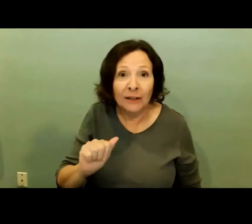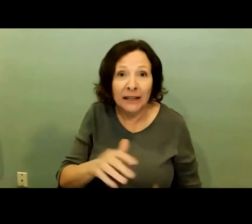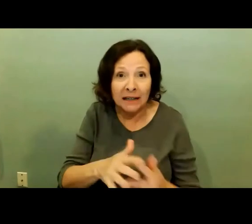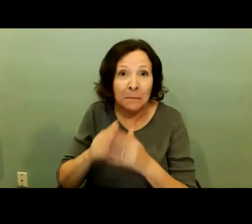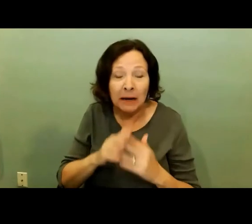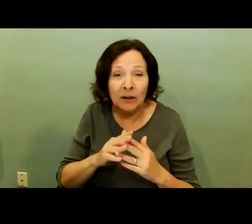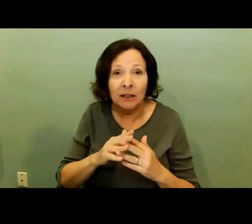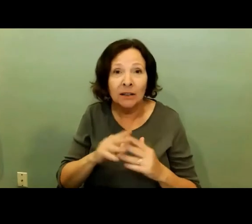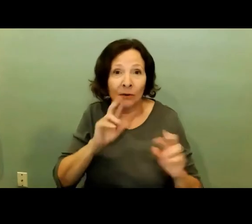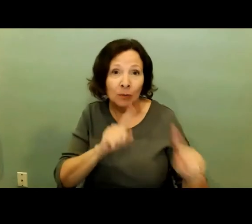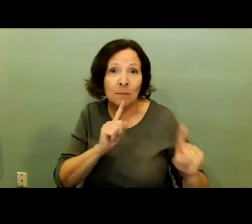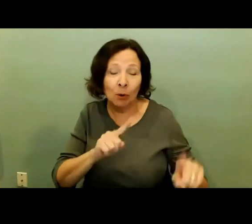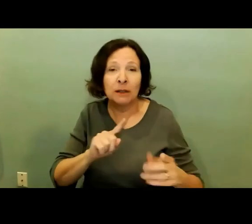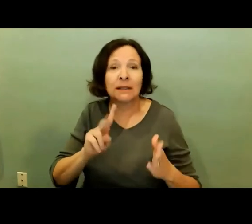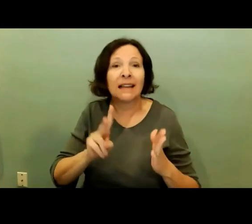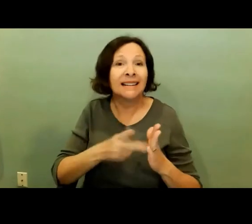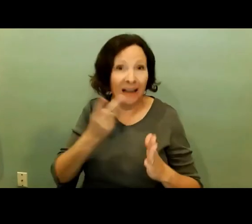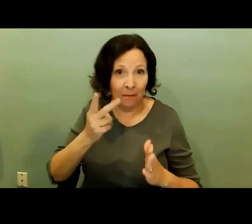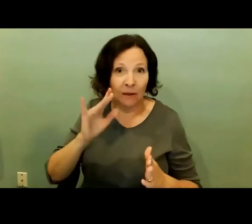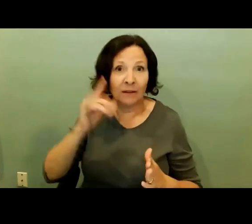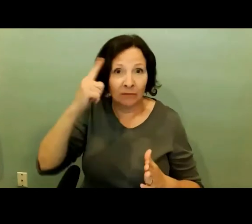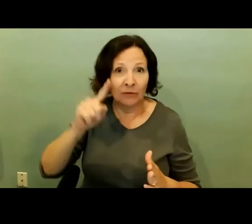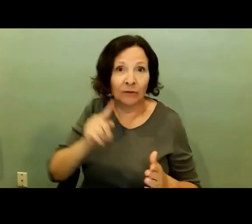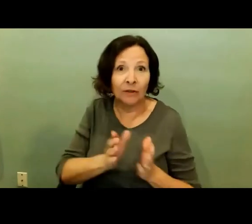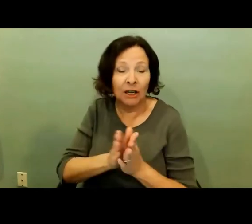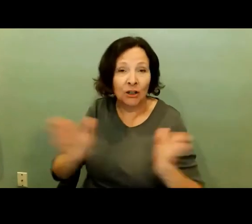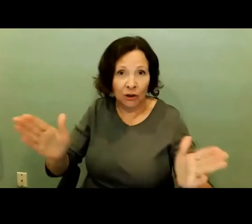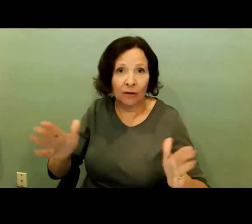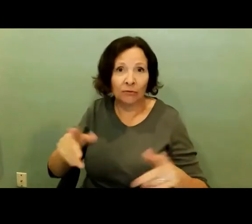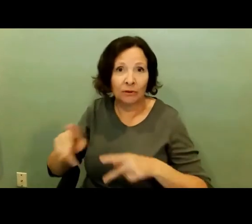And surveys also refill that when specifically asked about exclusion,